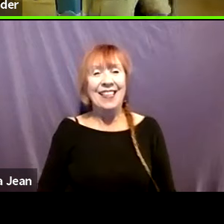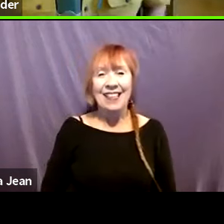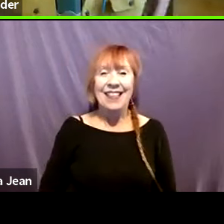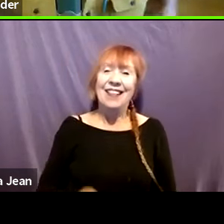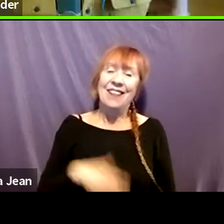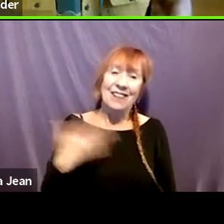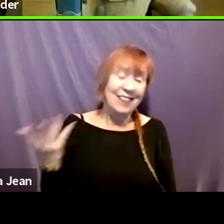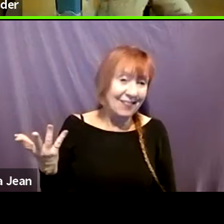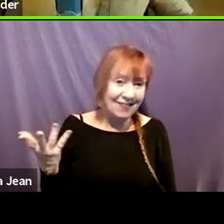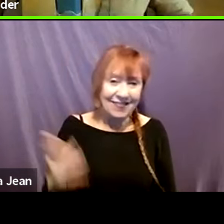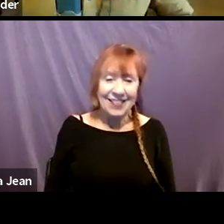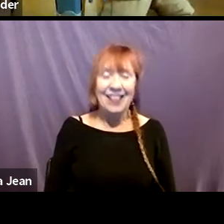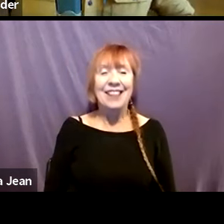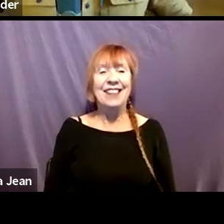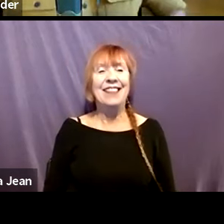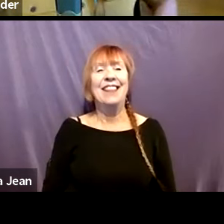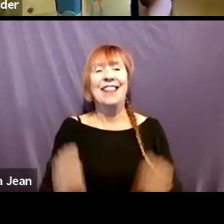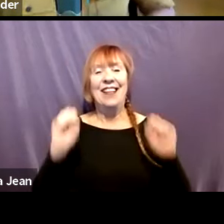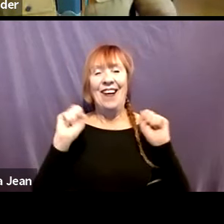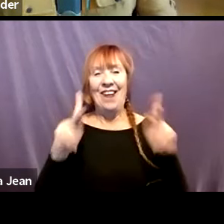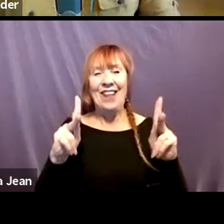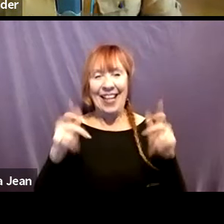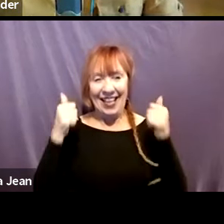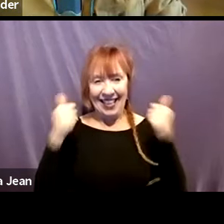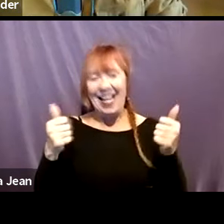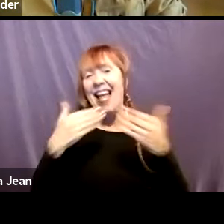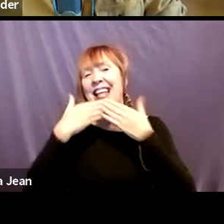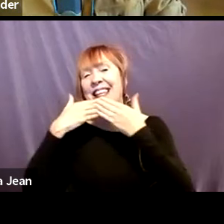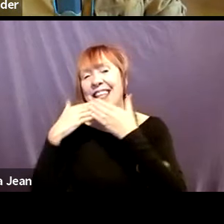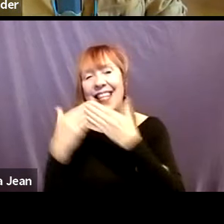Fair enough. Wow, that was great.